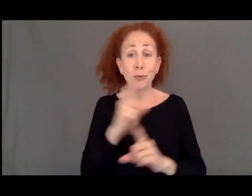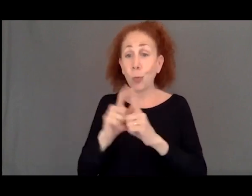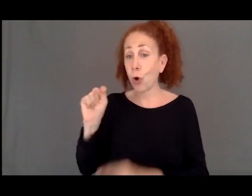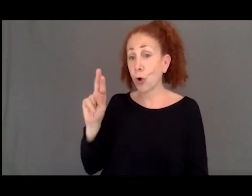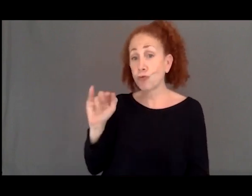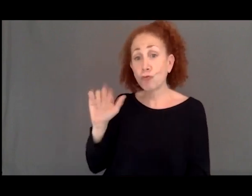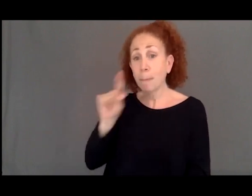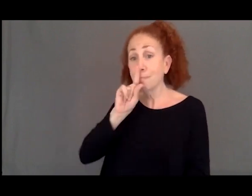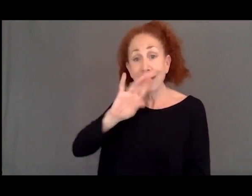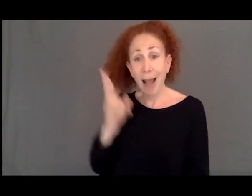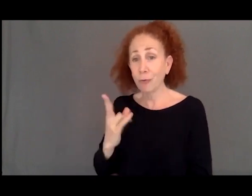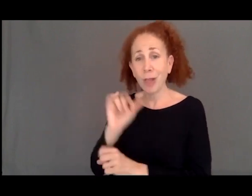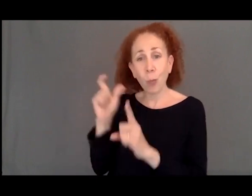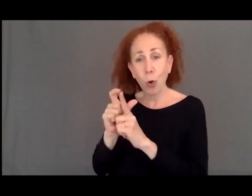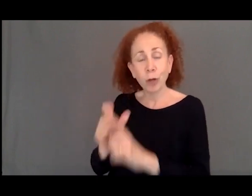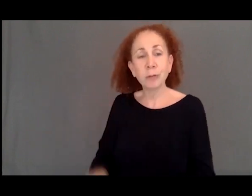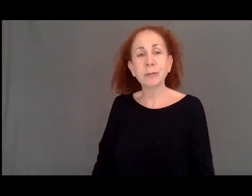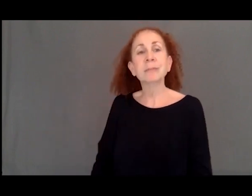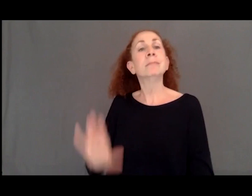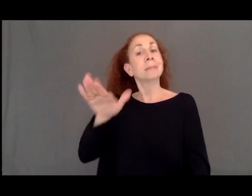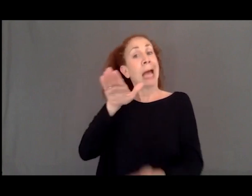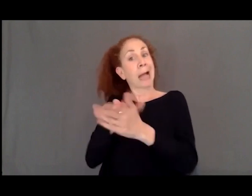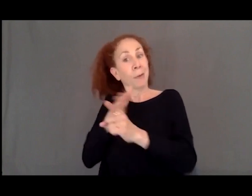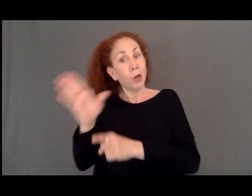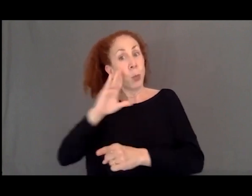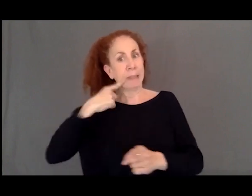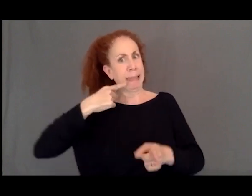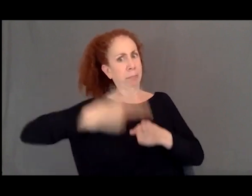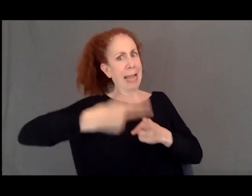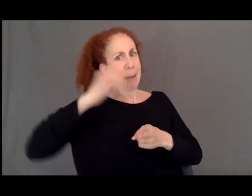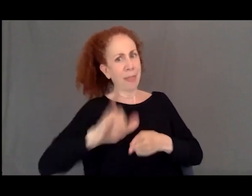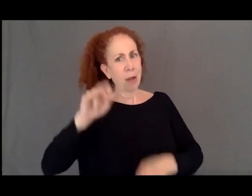the word "trauma," which an academic was like, this is trauma. That's what's happening in the novel.